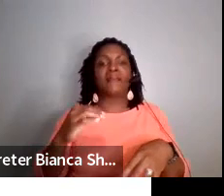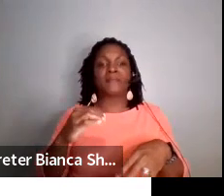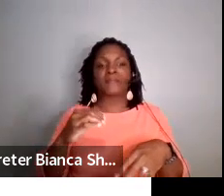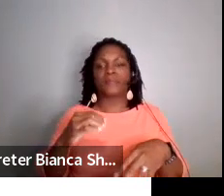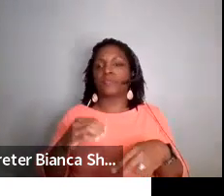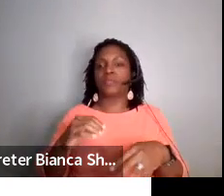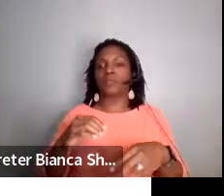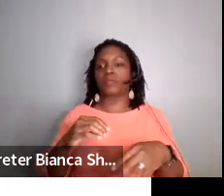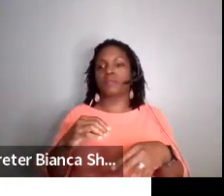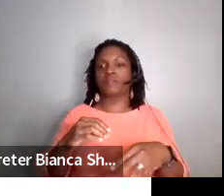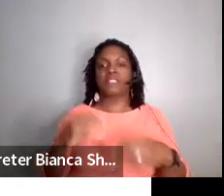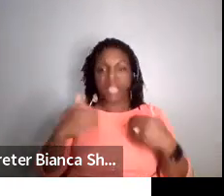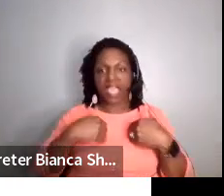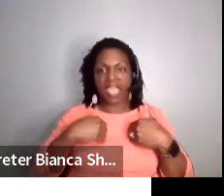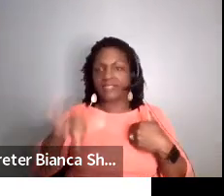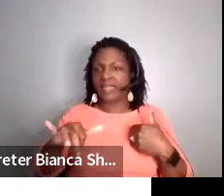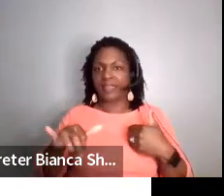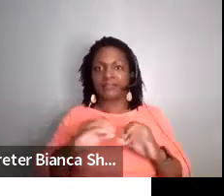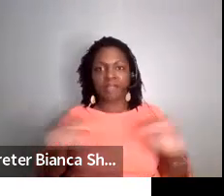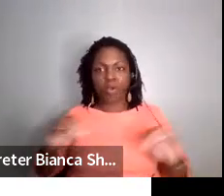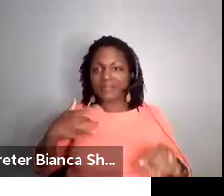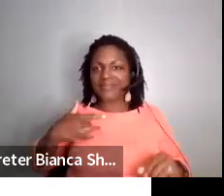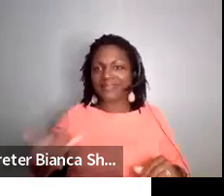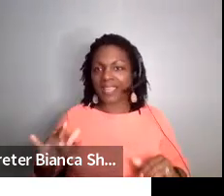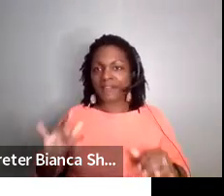Insensitivity to now fit. someone was trying to help themselves.